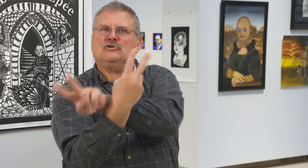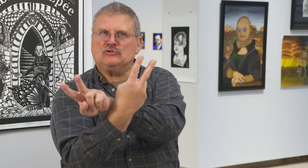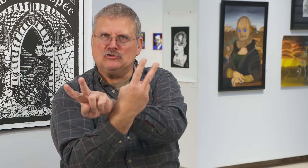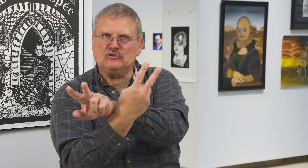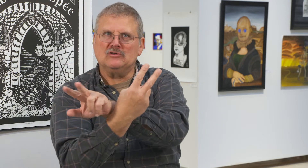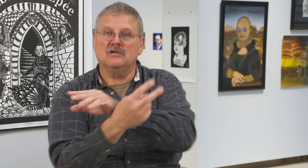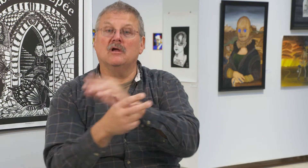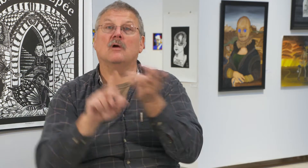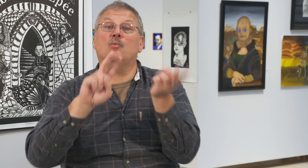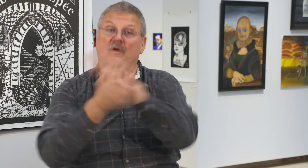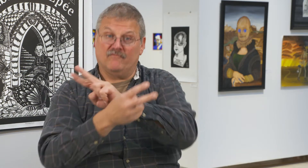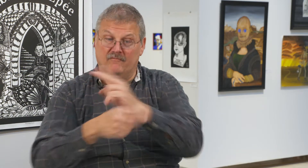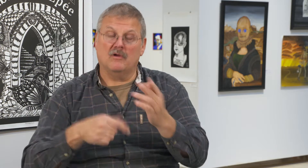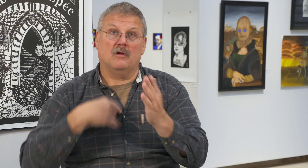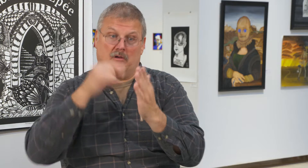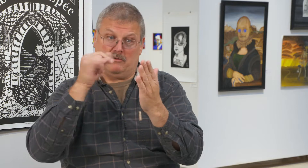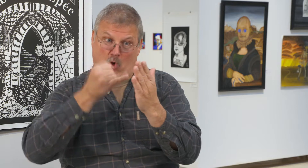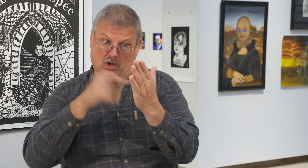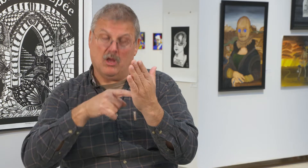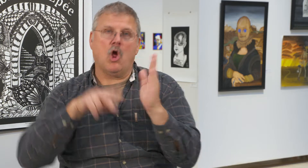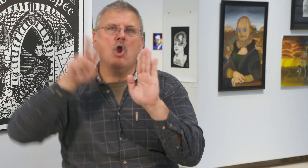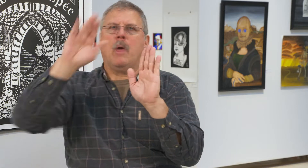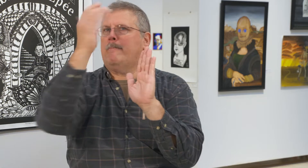I have to reverse the text and use a mirror